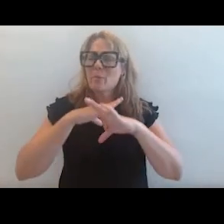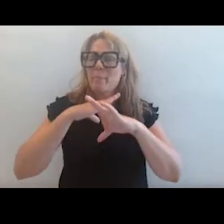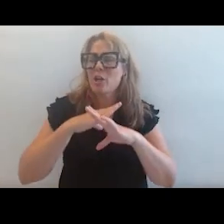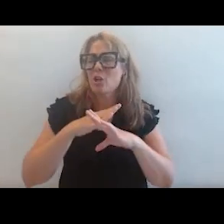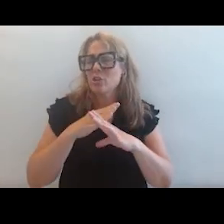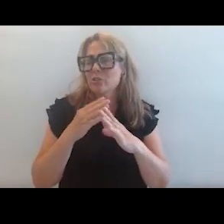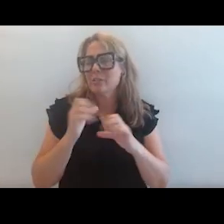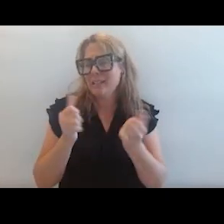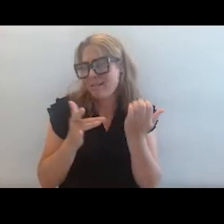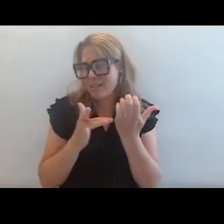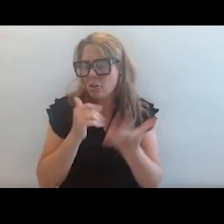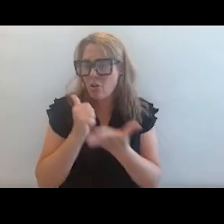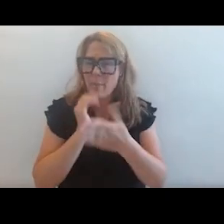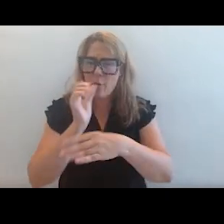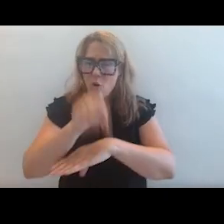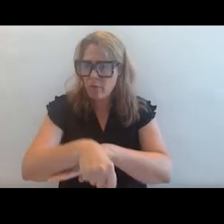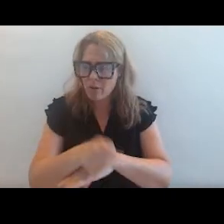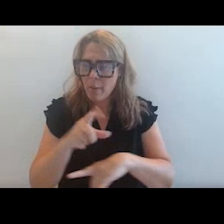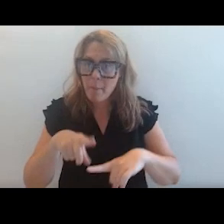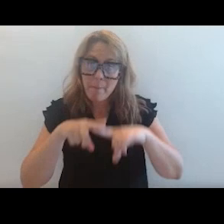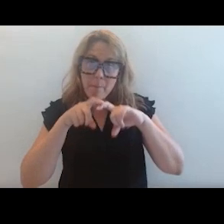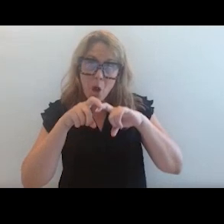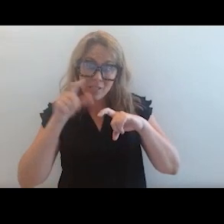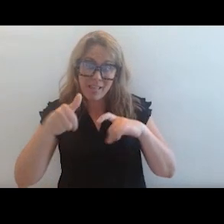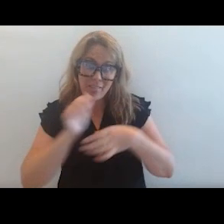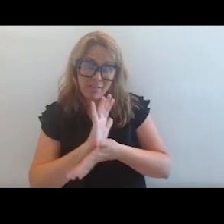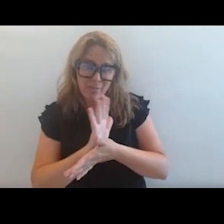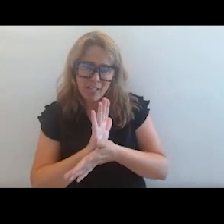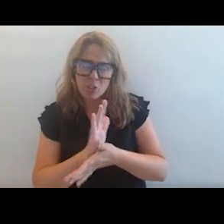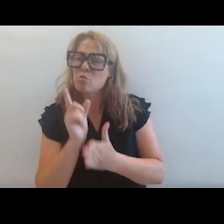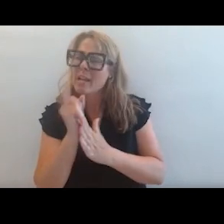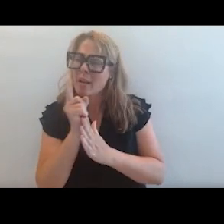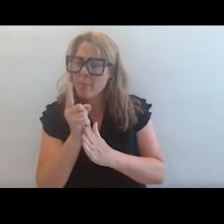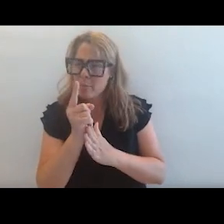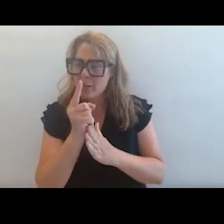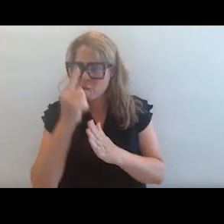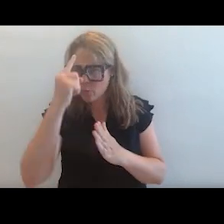might technology help you overcome? Pause this video and take a moment to think